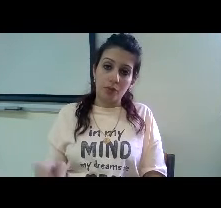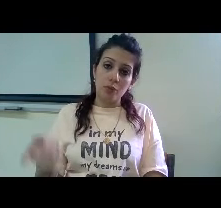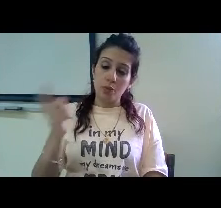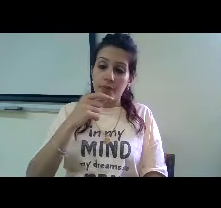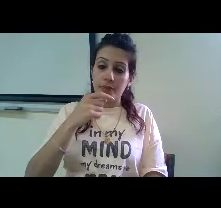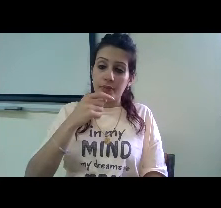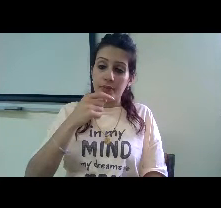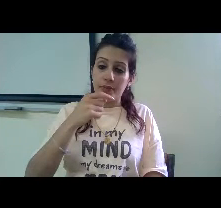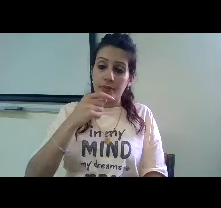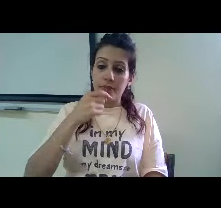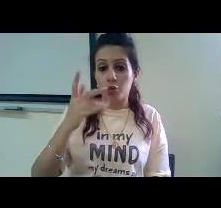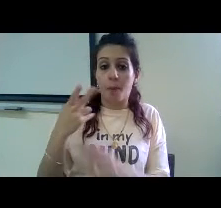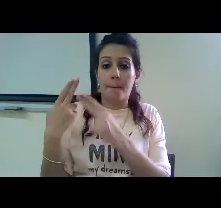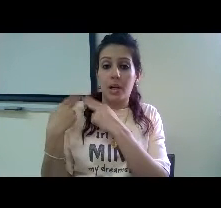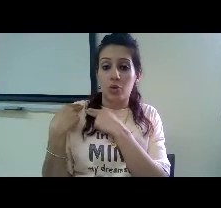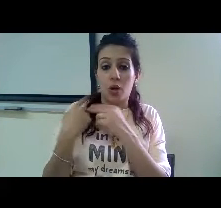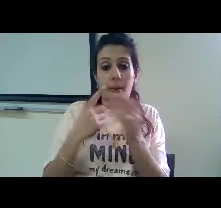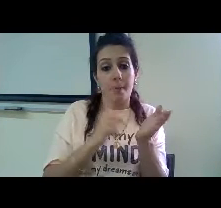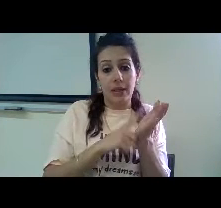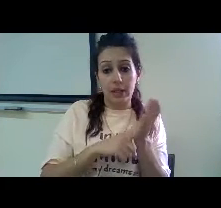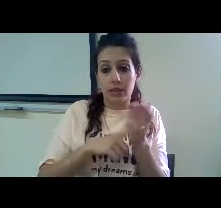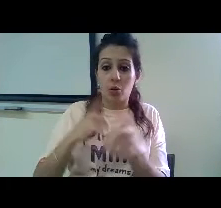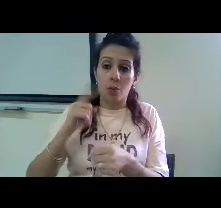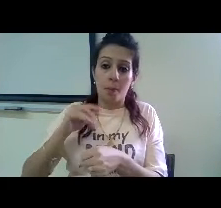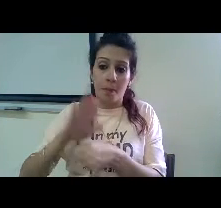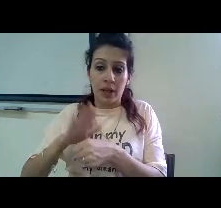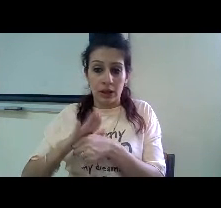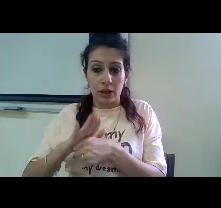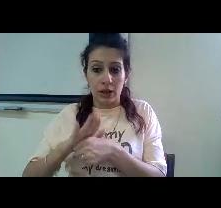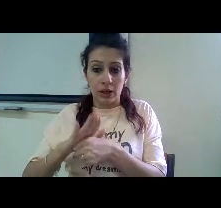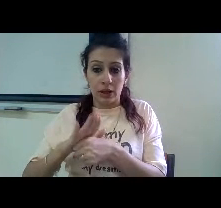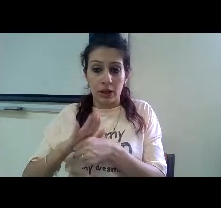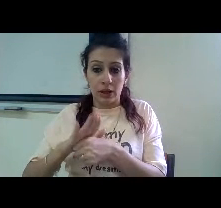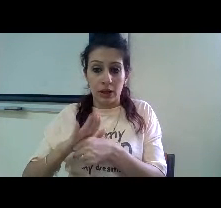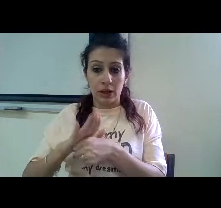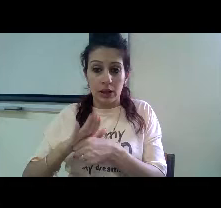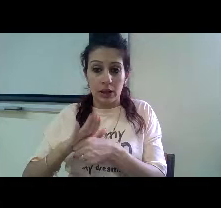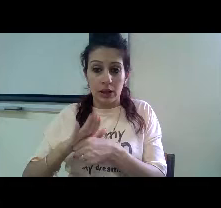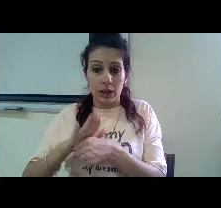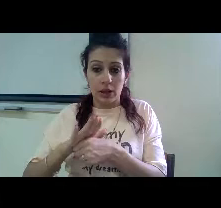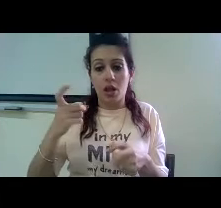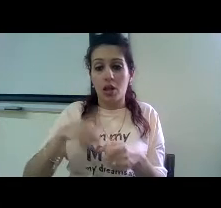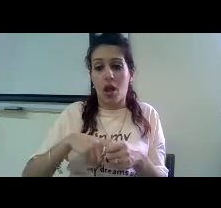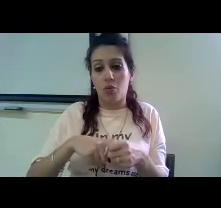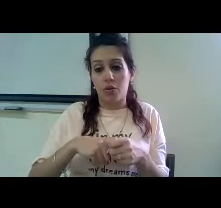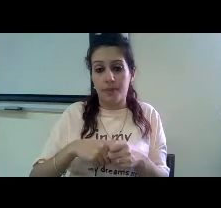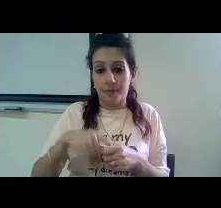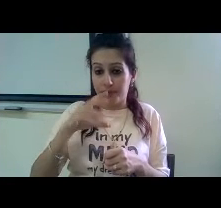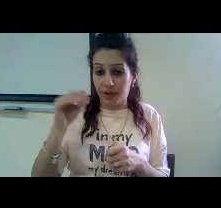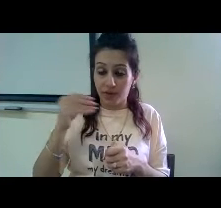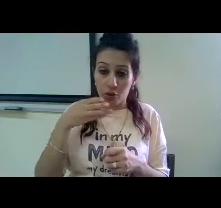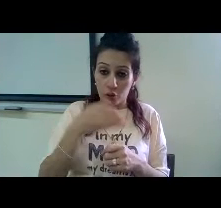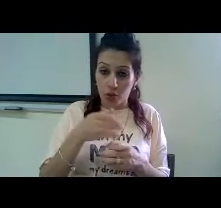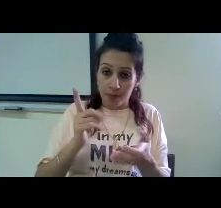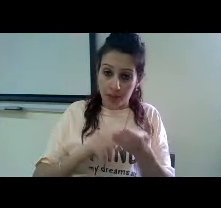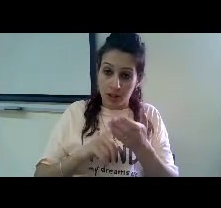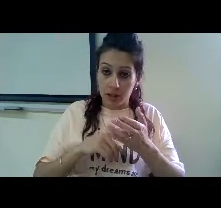They know a certain environment. They feel comfortable there. But for an equitable educational provision